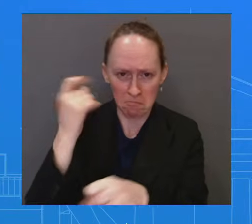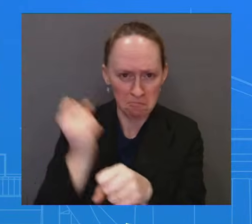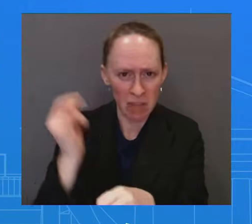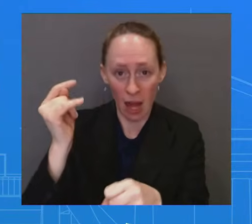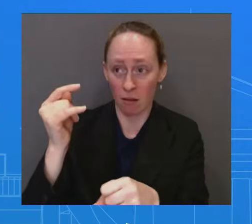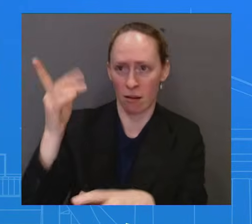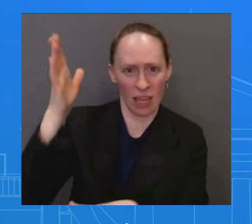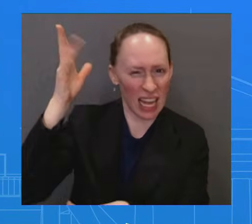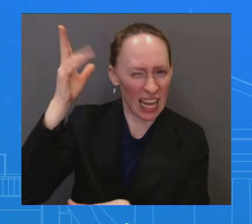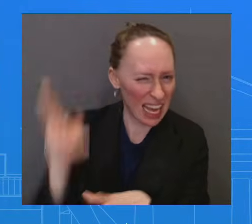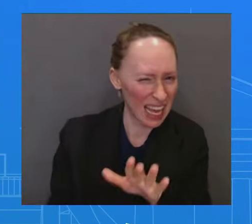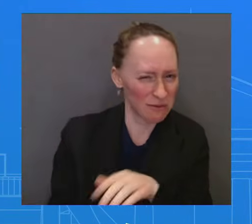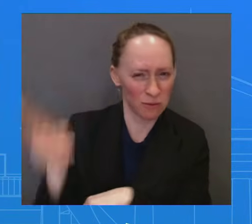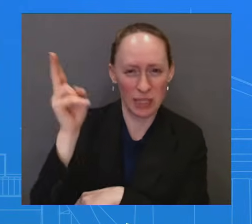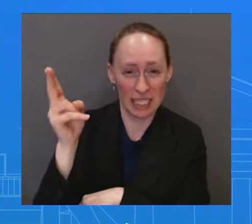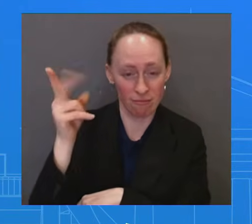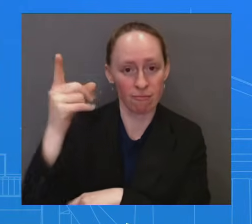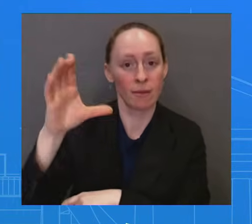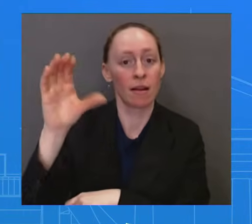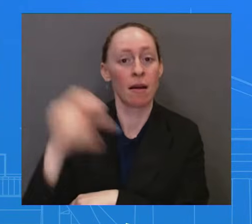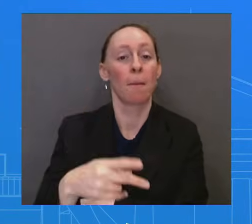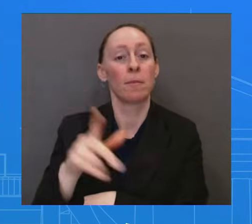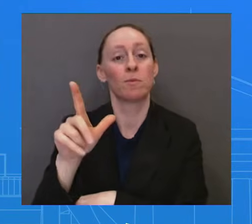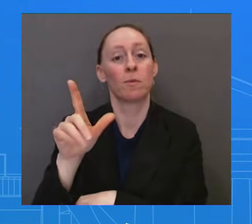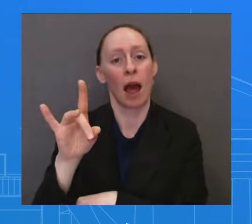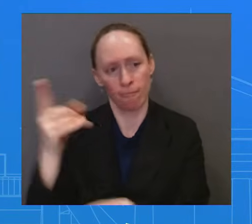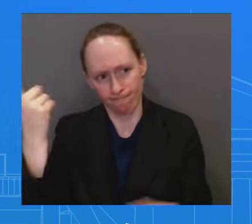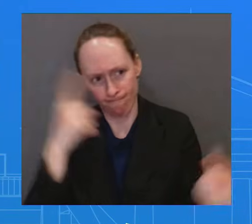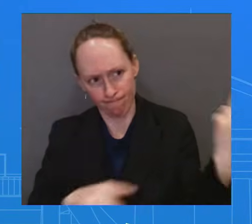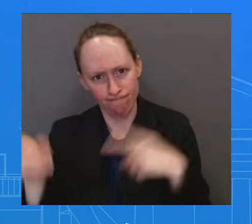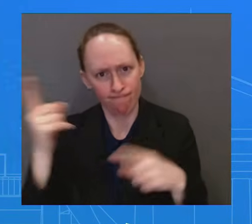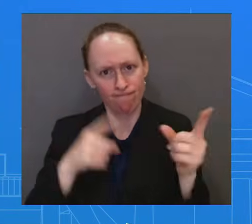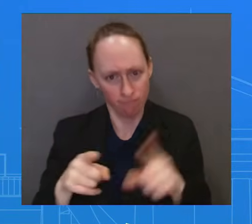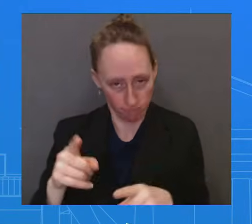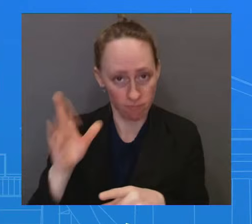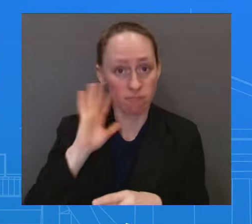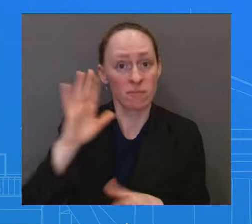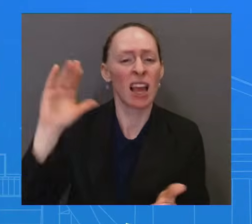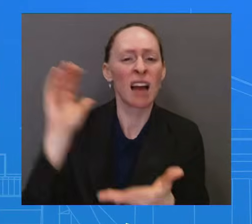and triple renewal [renewable] energy globally by 2030; launching the American Climate Corps